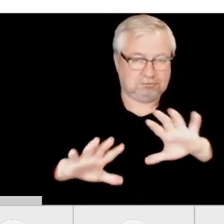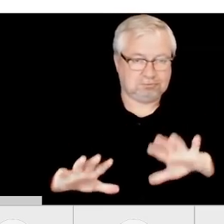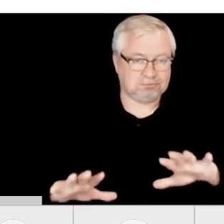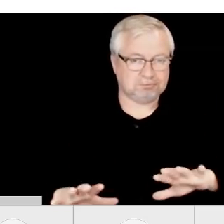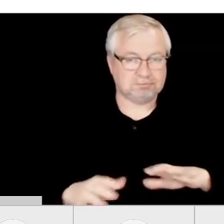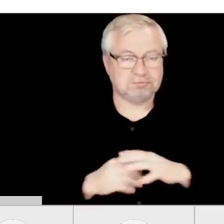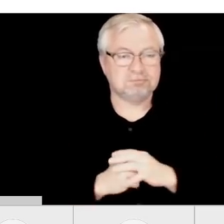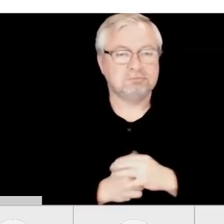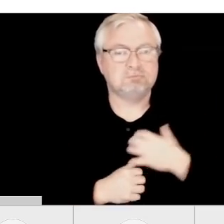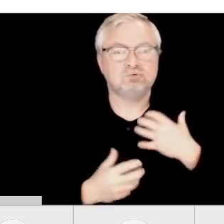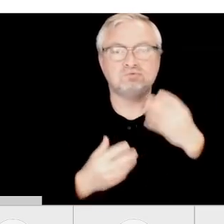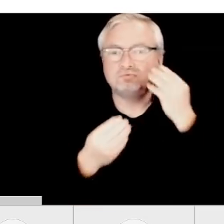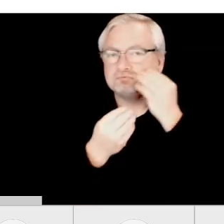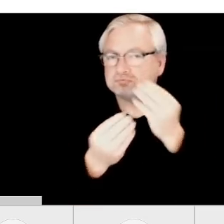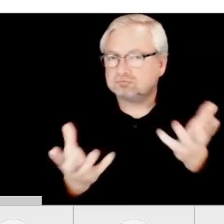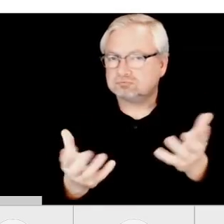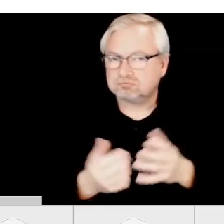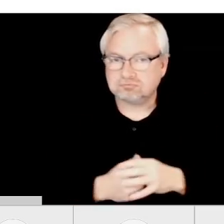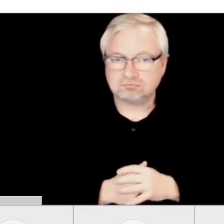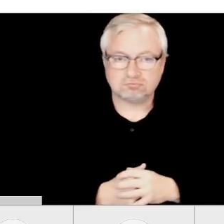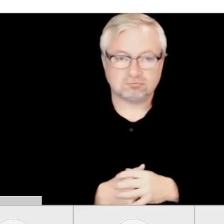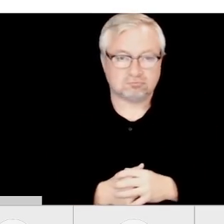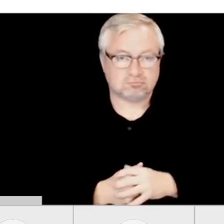with regard to that metric.